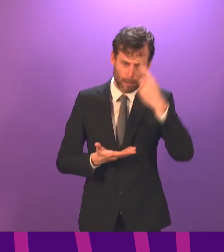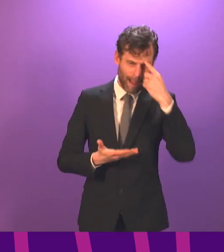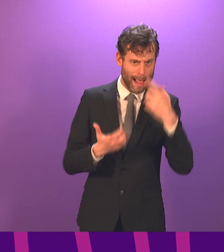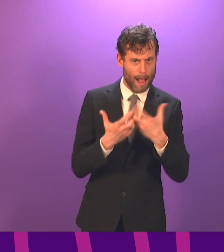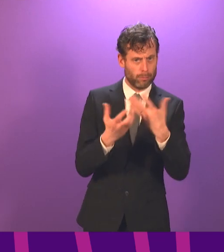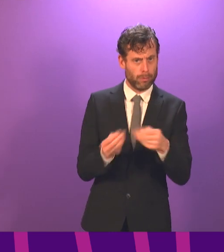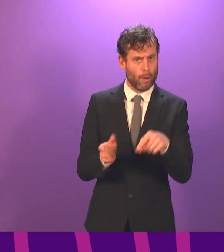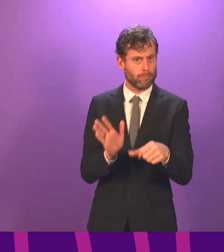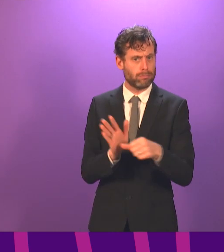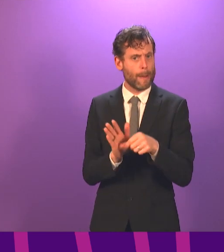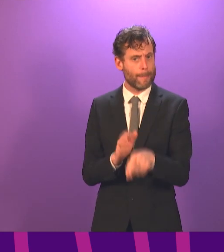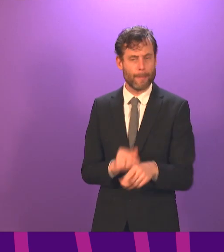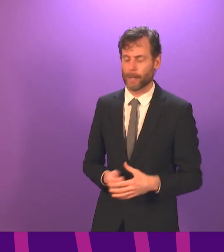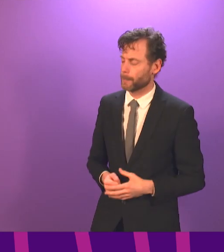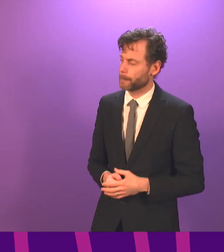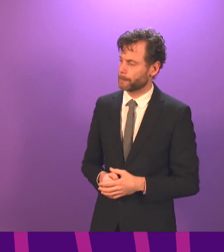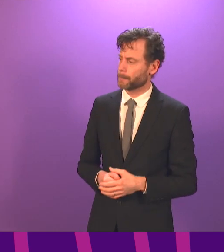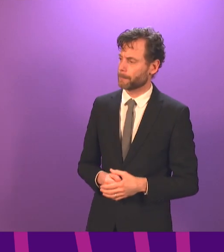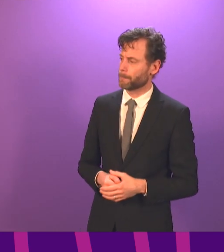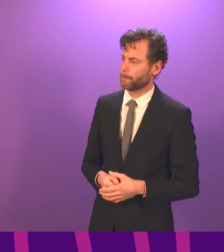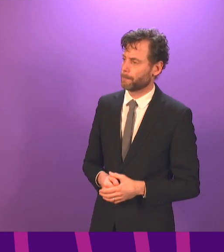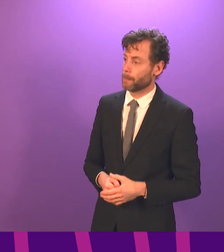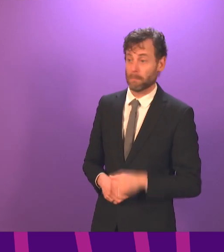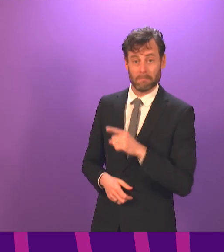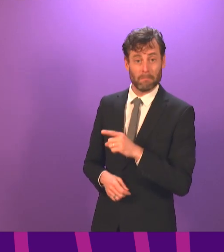Graeme Dey: It is a fair point to make.